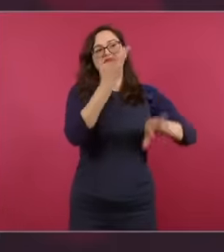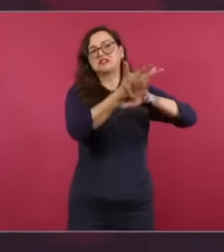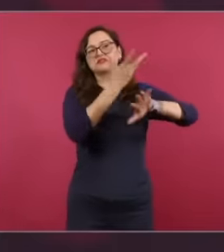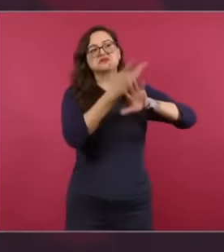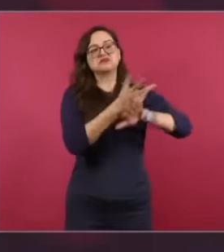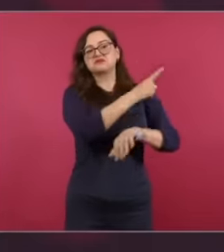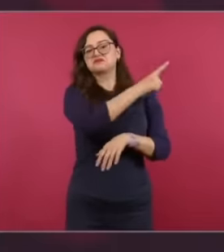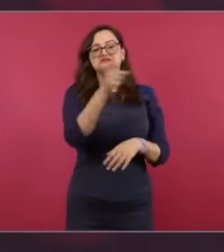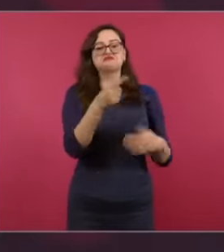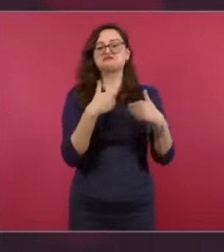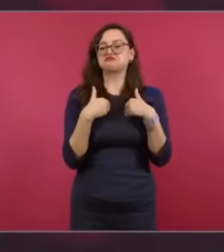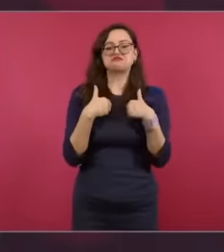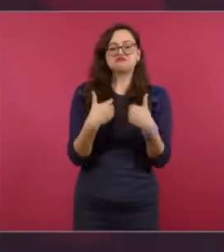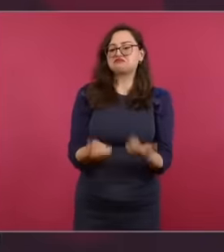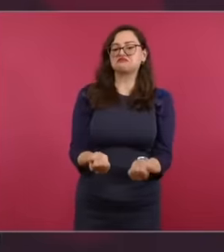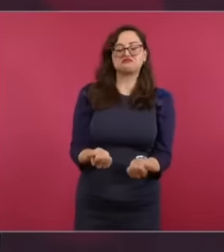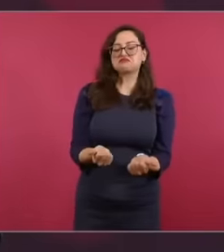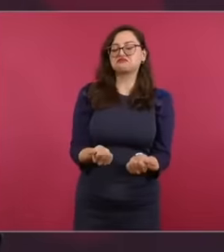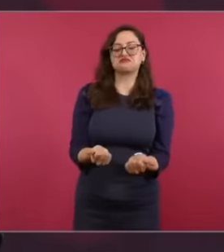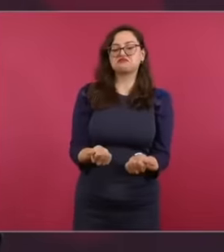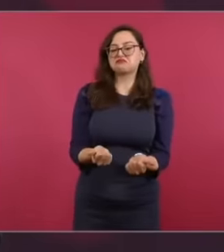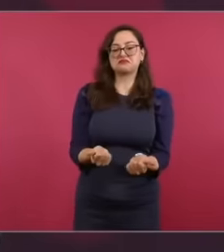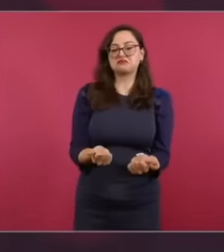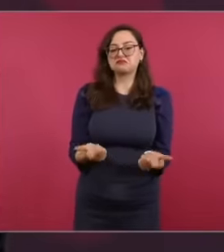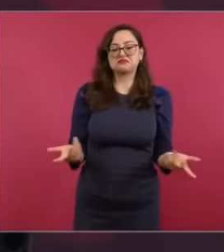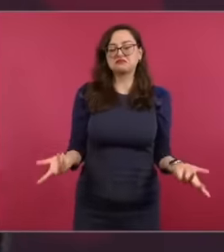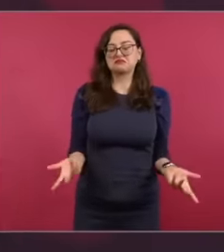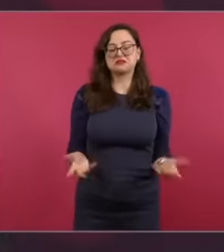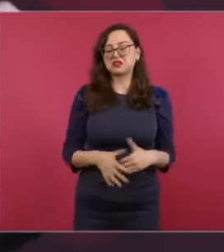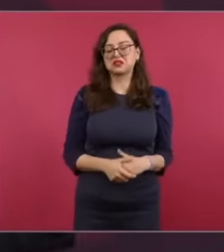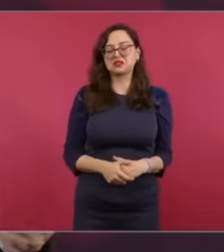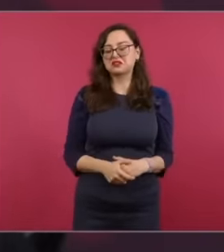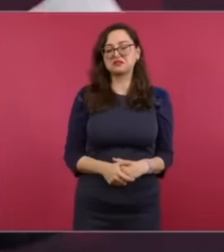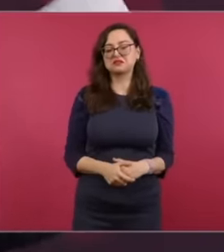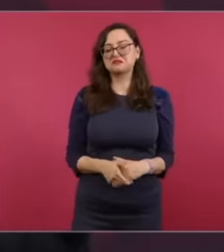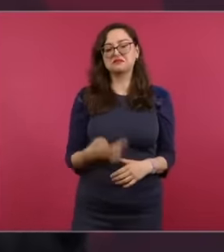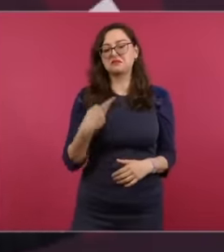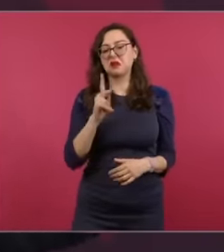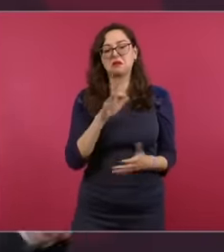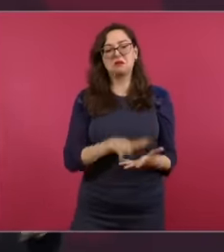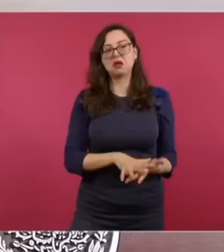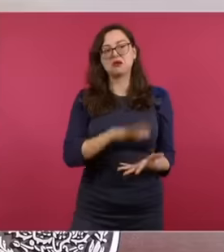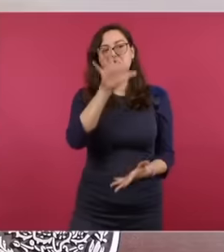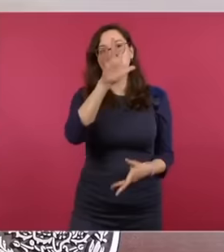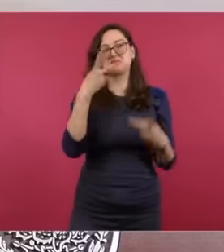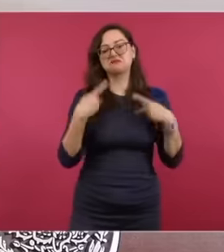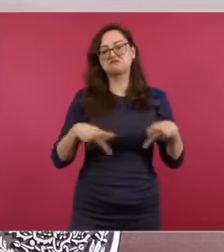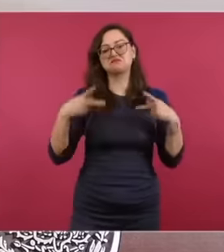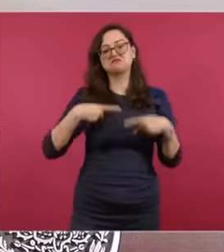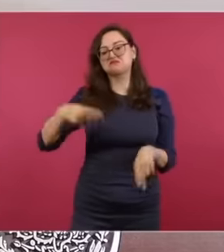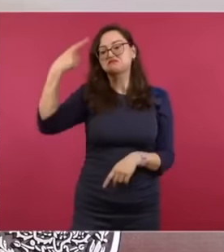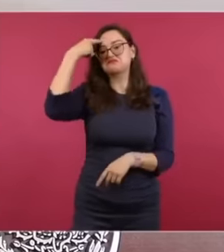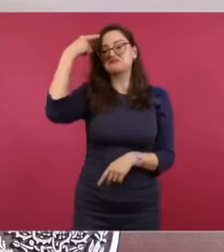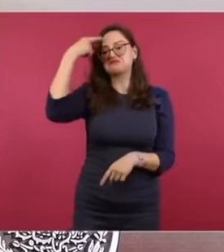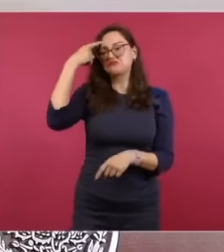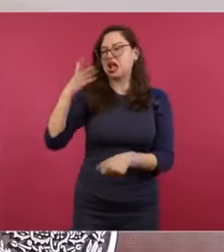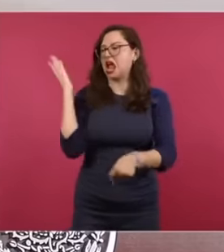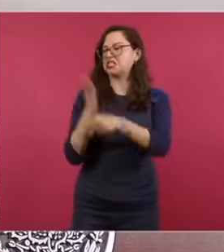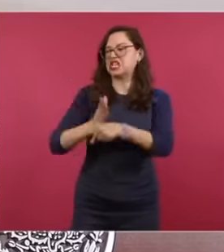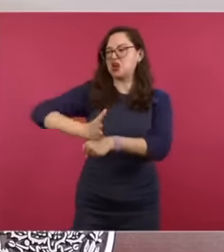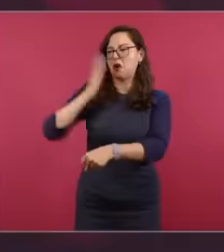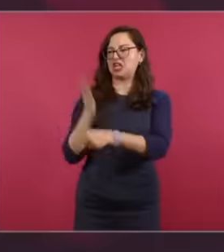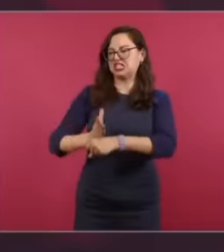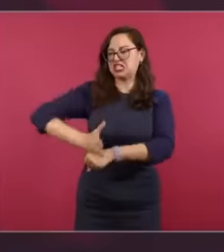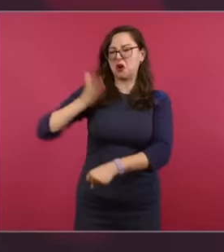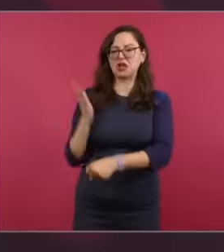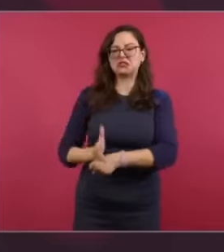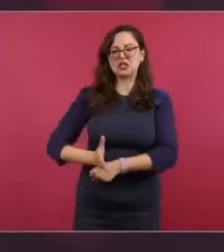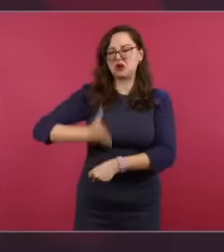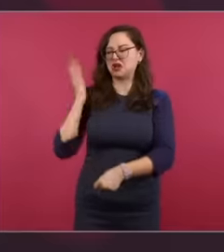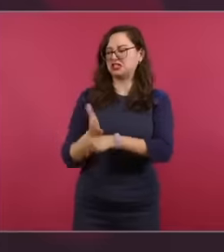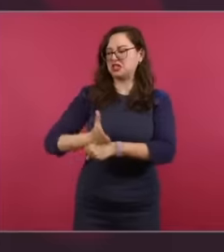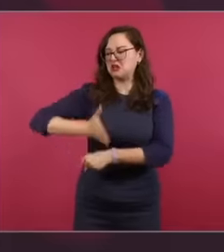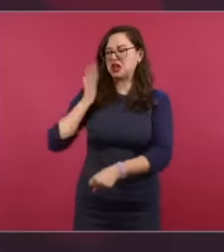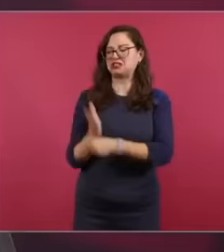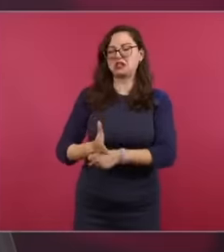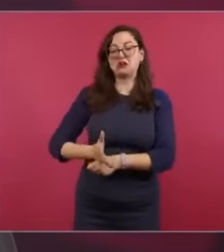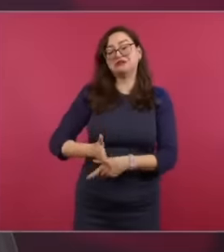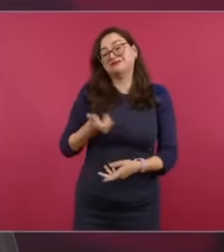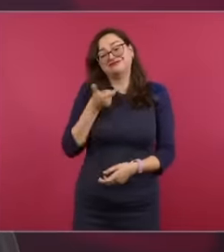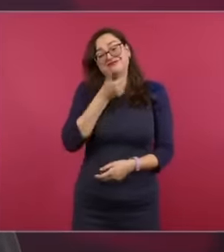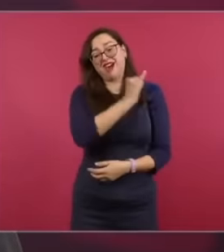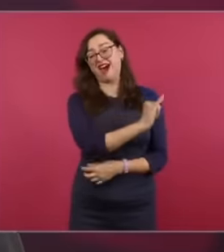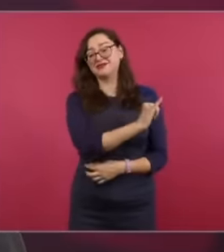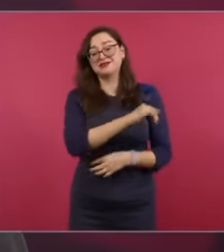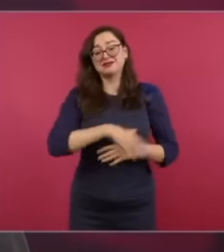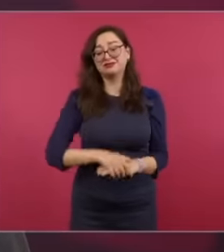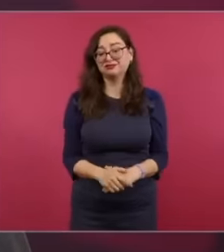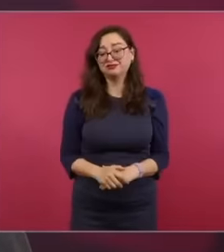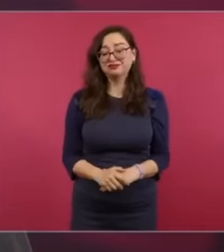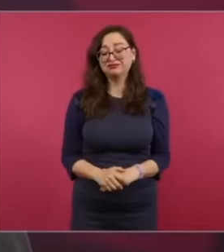there, not all of them, but what predominates. It is coercive to want to solve everything with